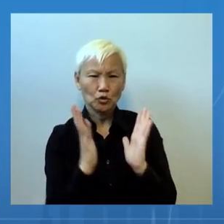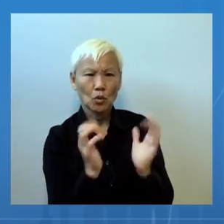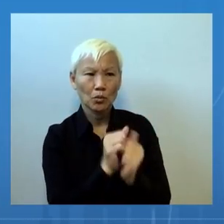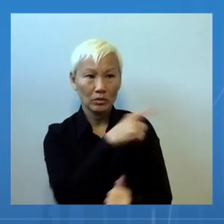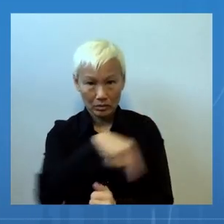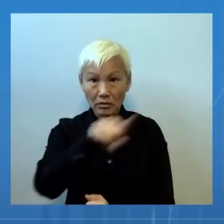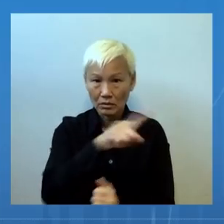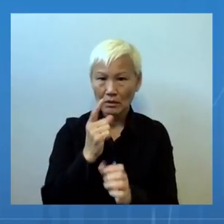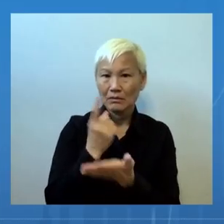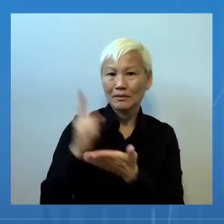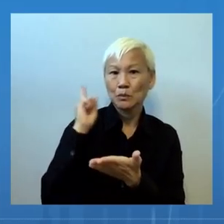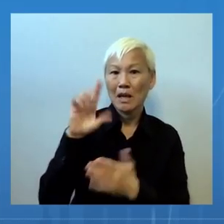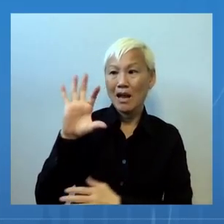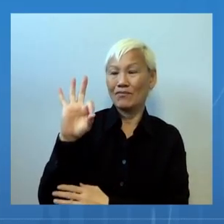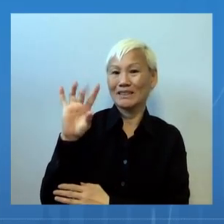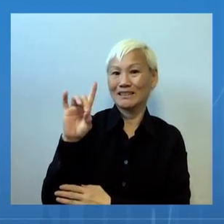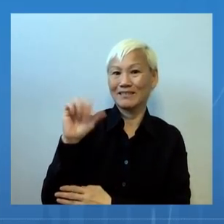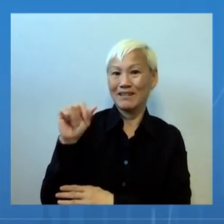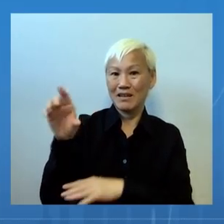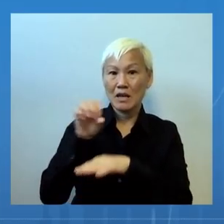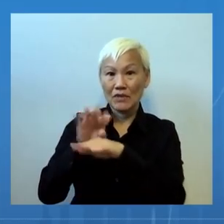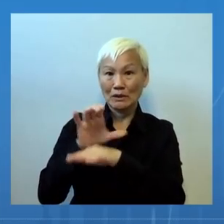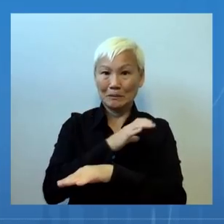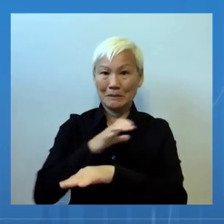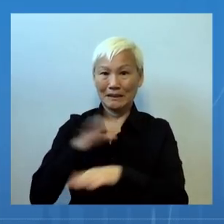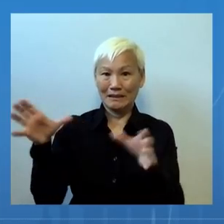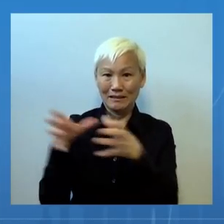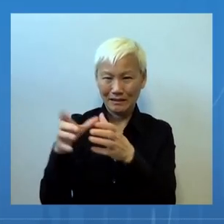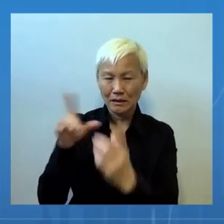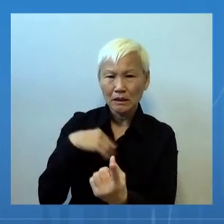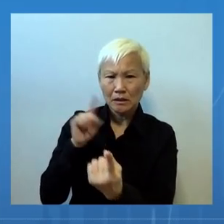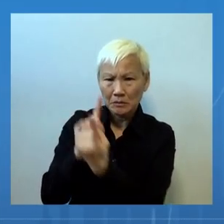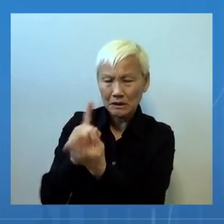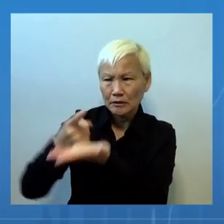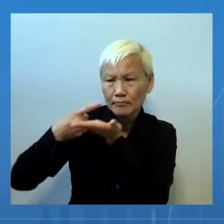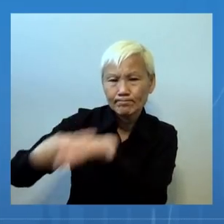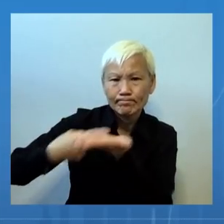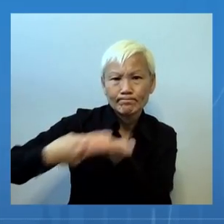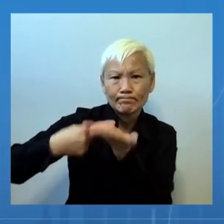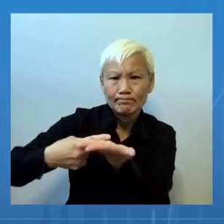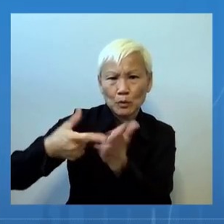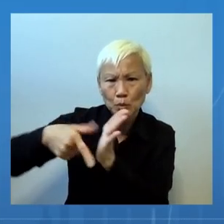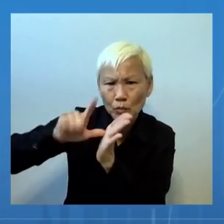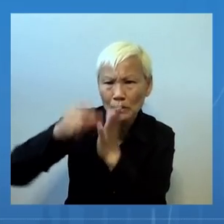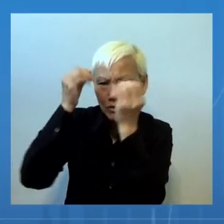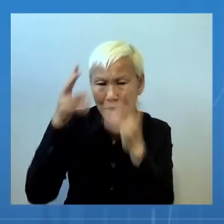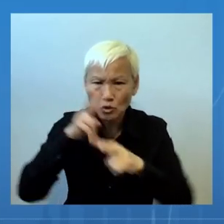had just met and reviewed the data from Pfizer that described COVID-19 vaccine efficacy in children.